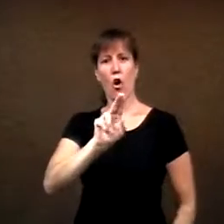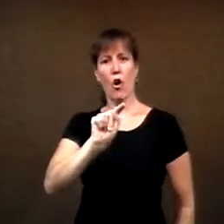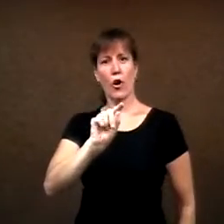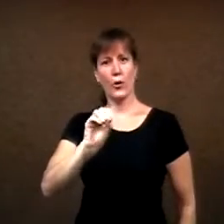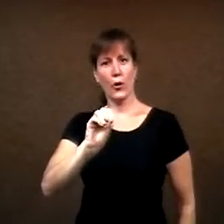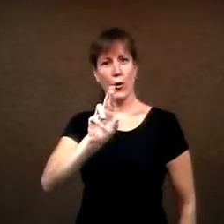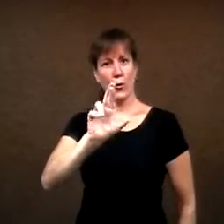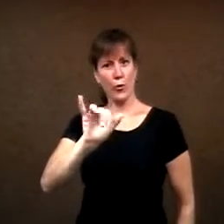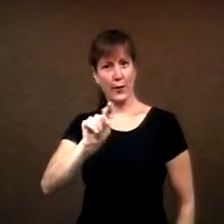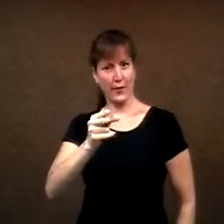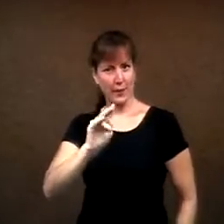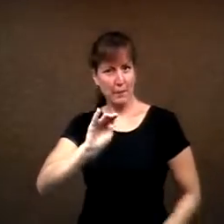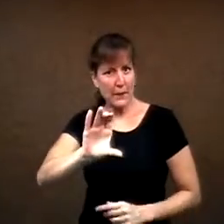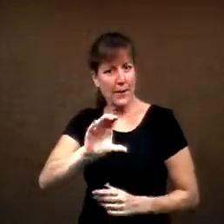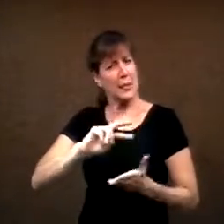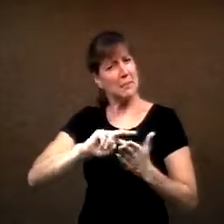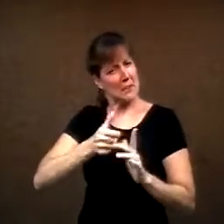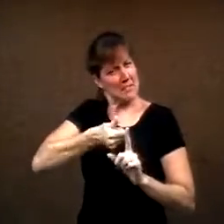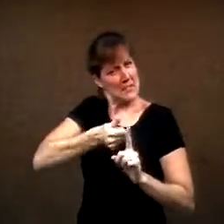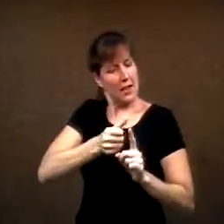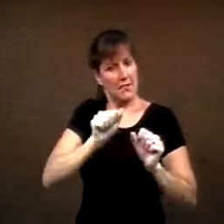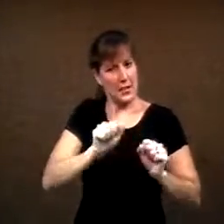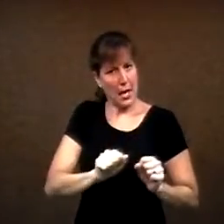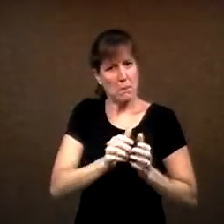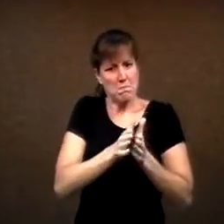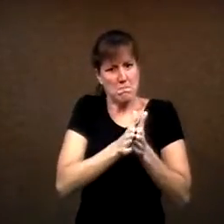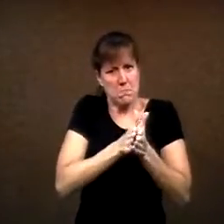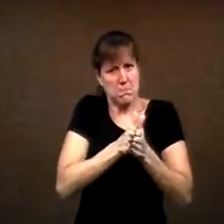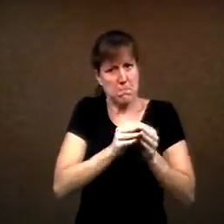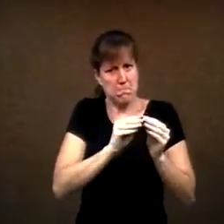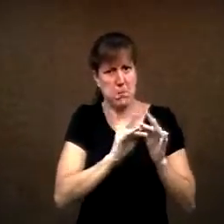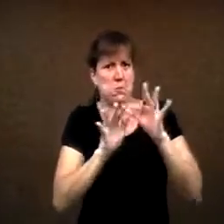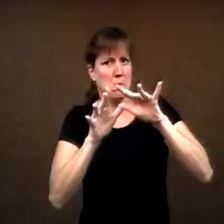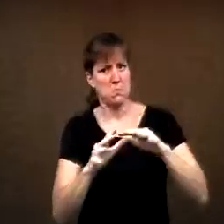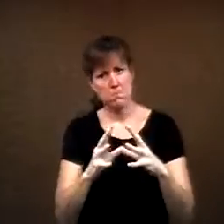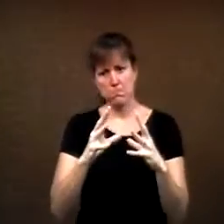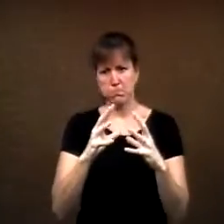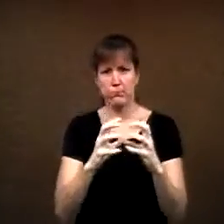that means they can generate their own action potential or own electrical activity